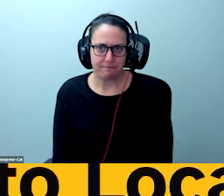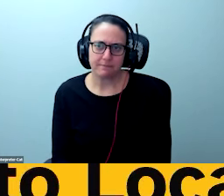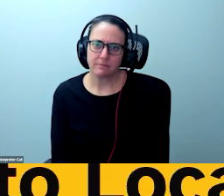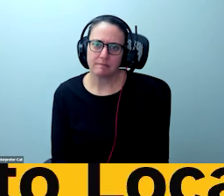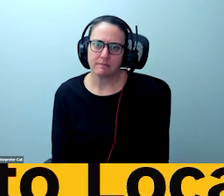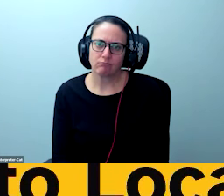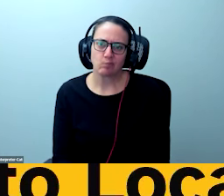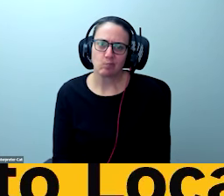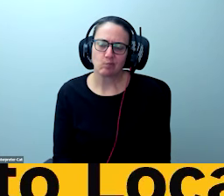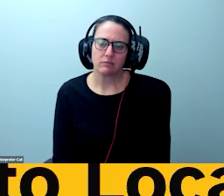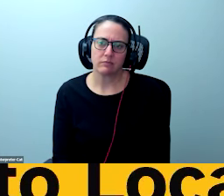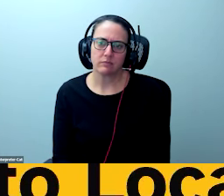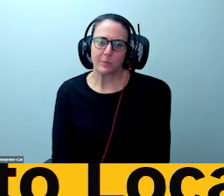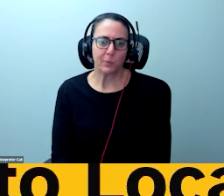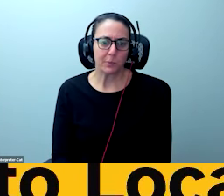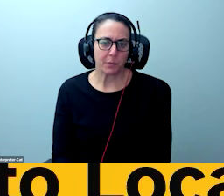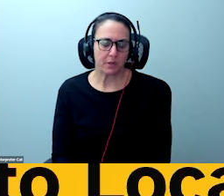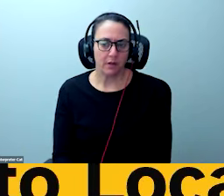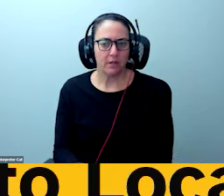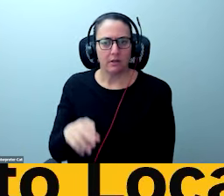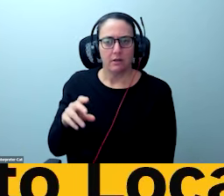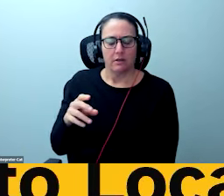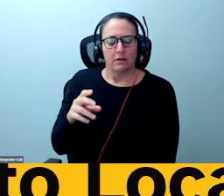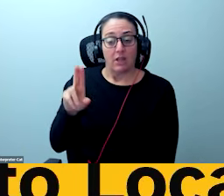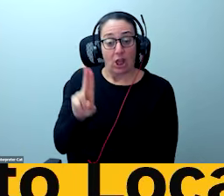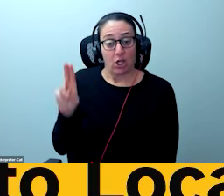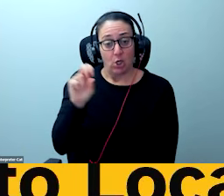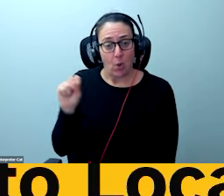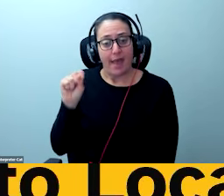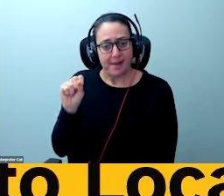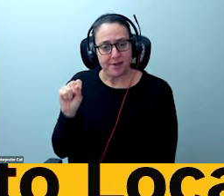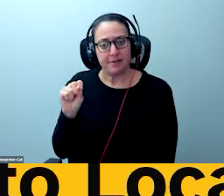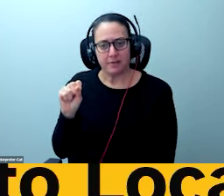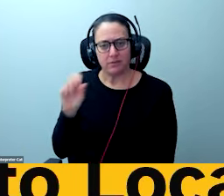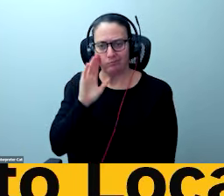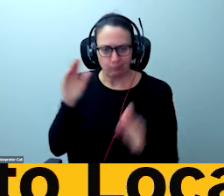Something we cover a lot, from the US perspective, is referring to the ADA,